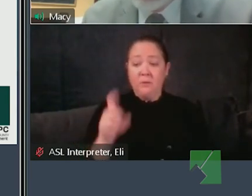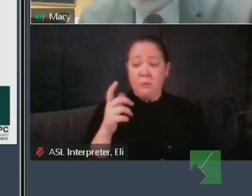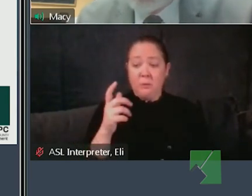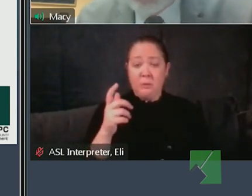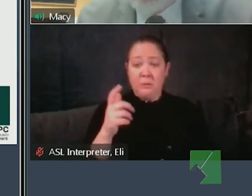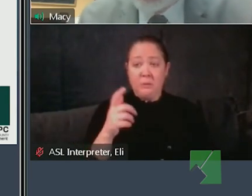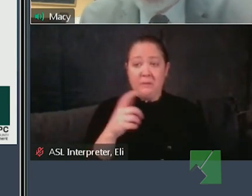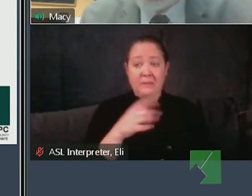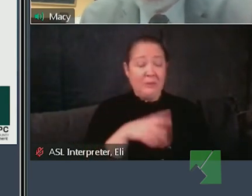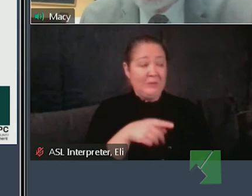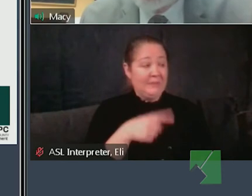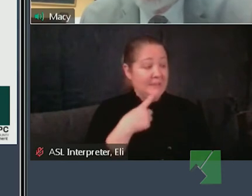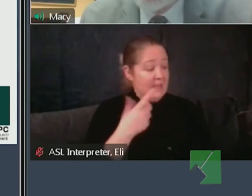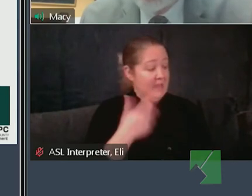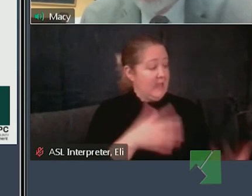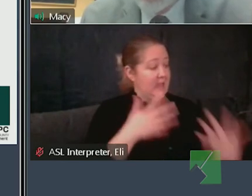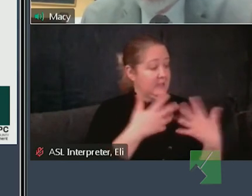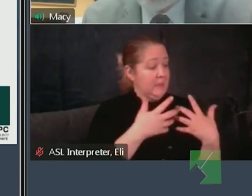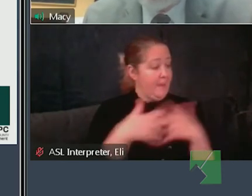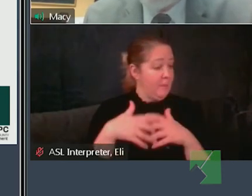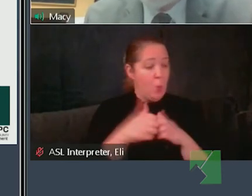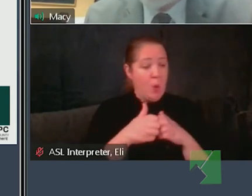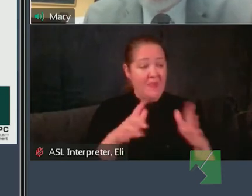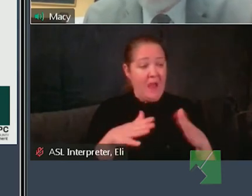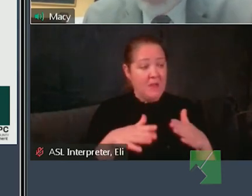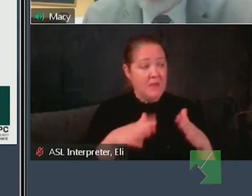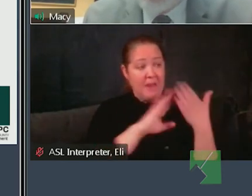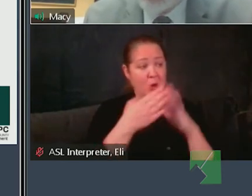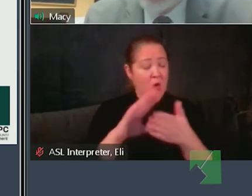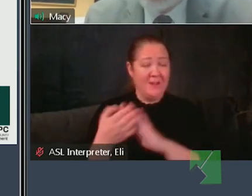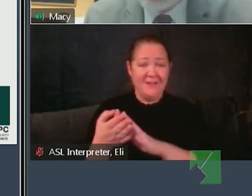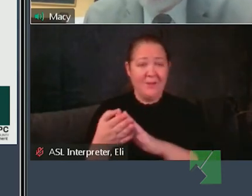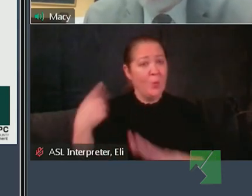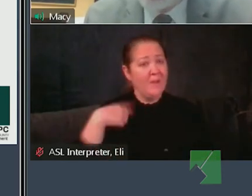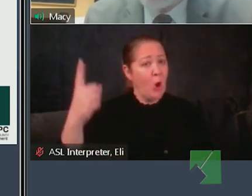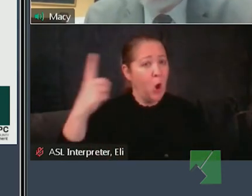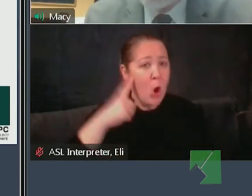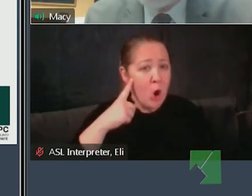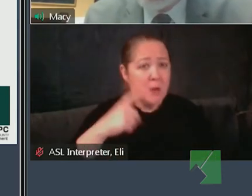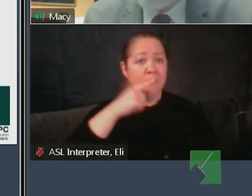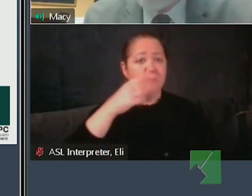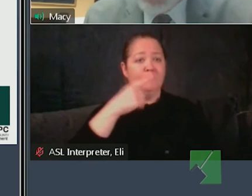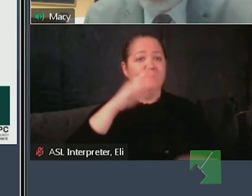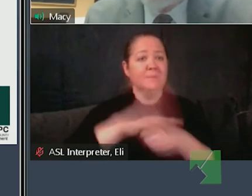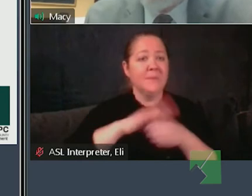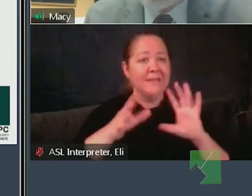You've heard testimony from the citizens. I assert itself evidence that this proposal is incompatible